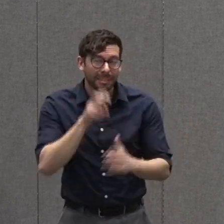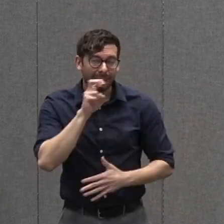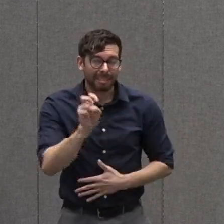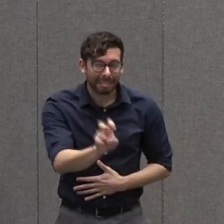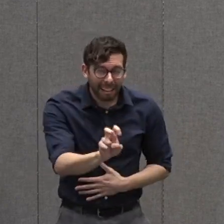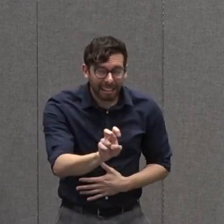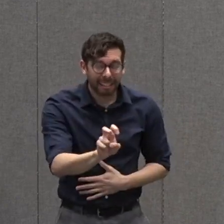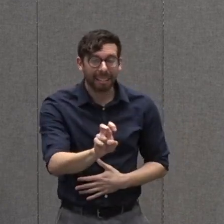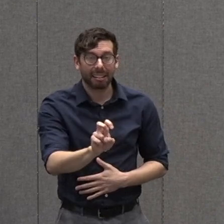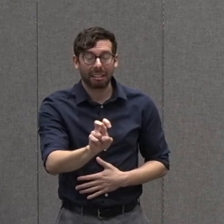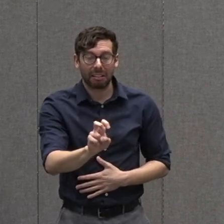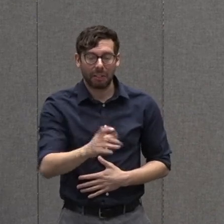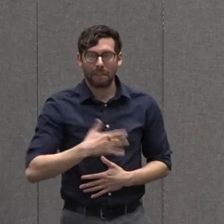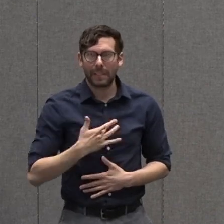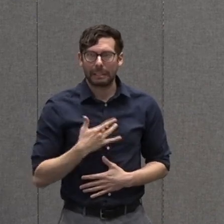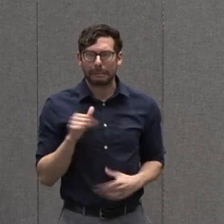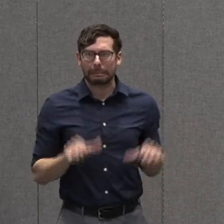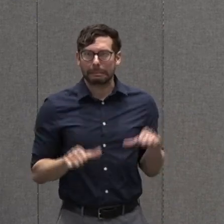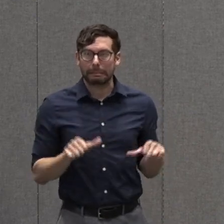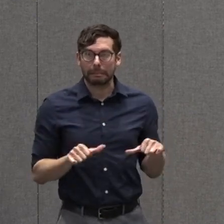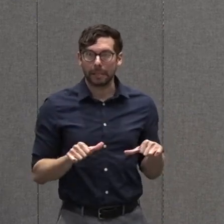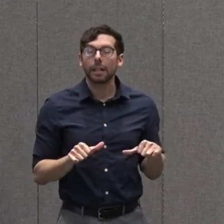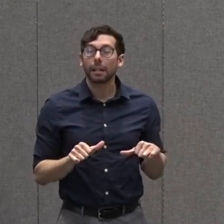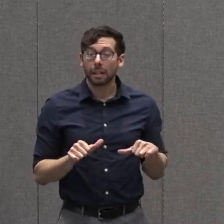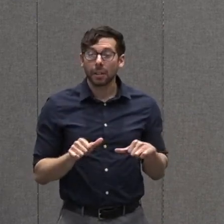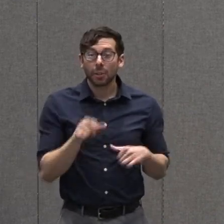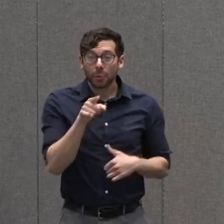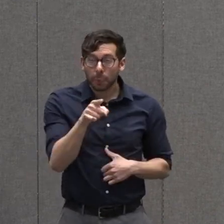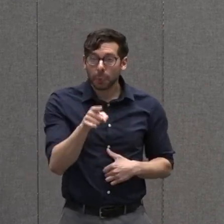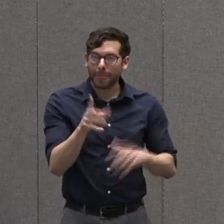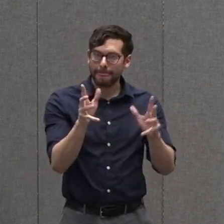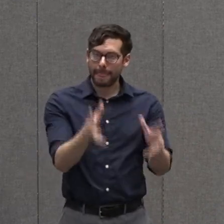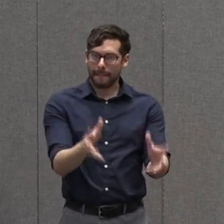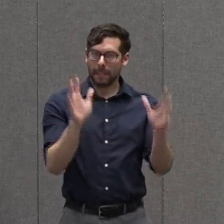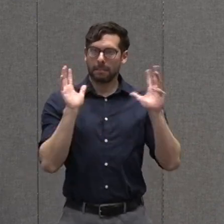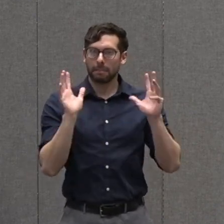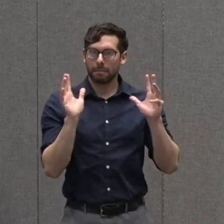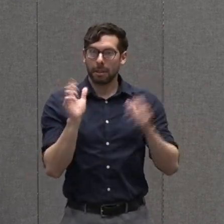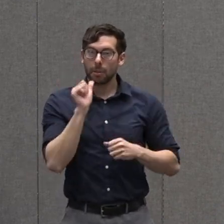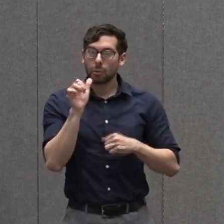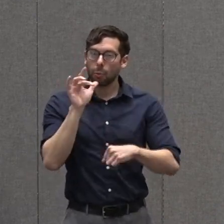leave it alone, don't touch it. But don't run from it, don't be afraid of it.